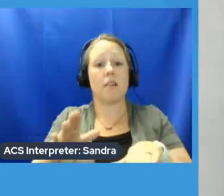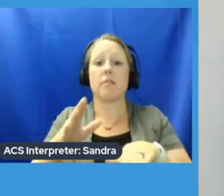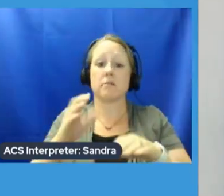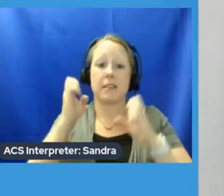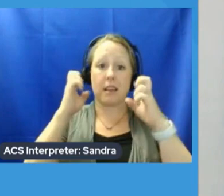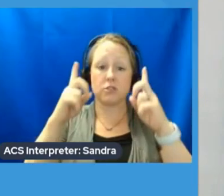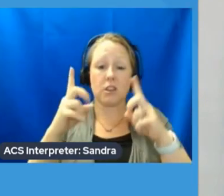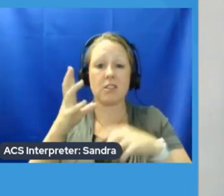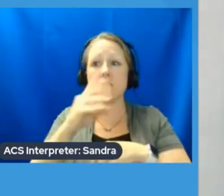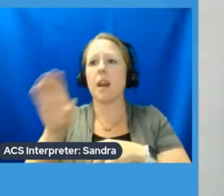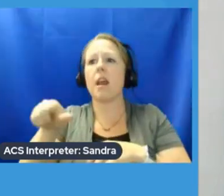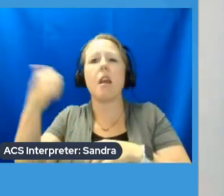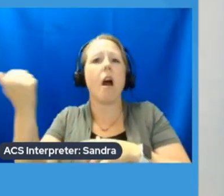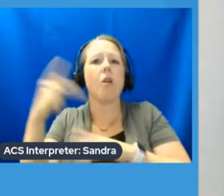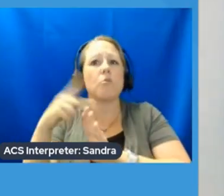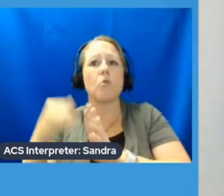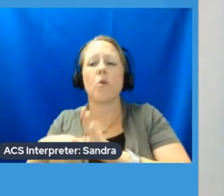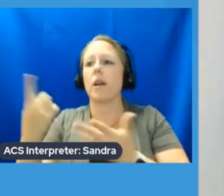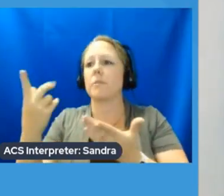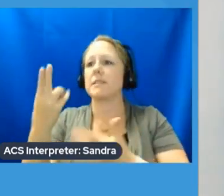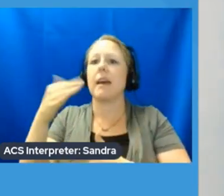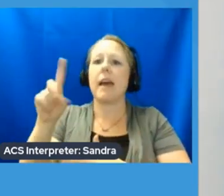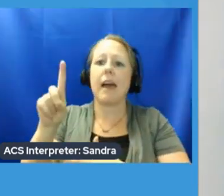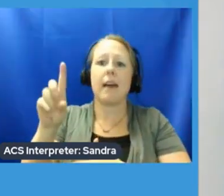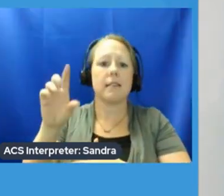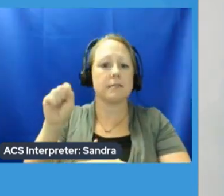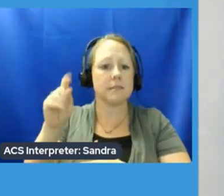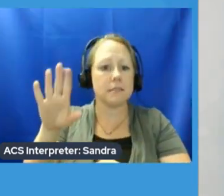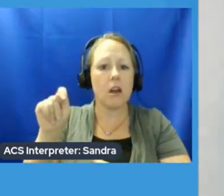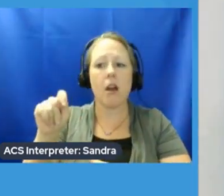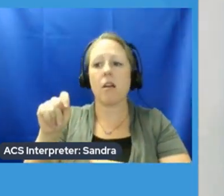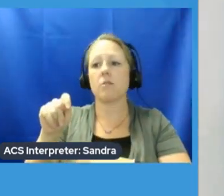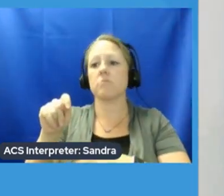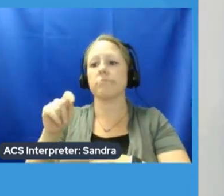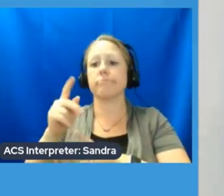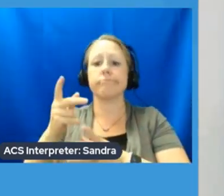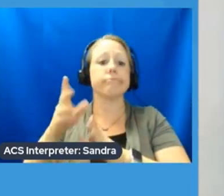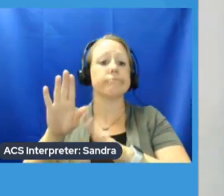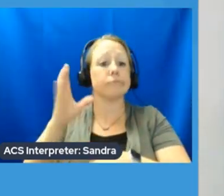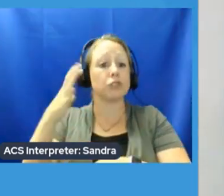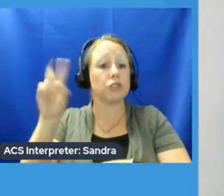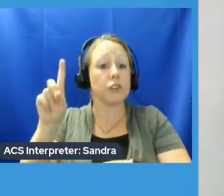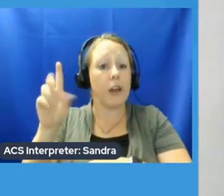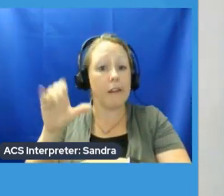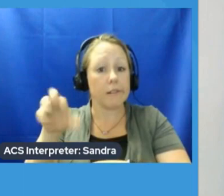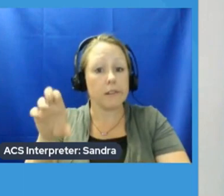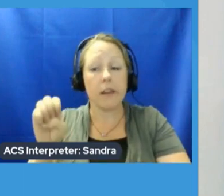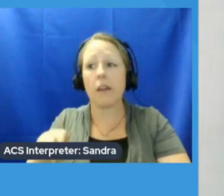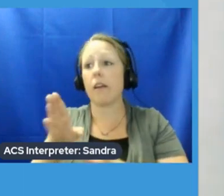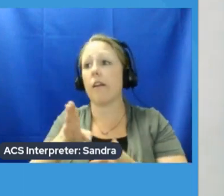like Head Start or childcare or pre-K. State leaders wanna make inclusion a reality,